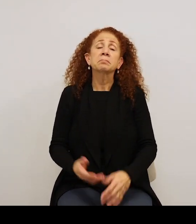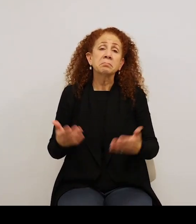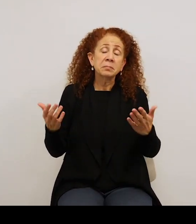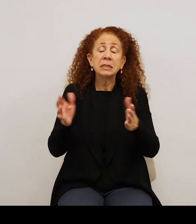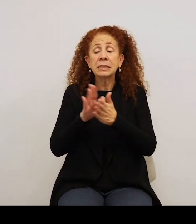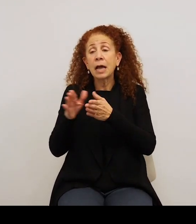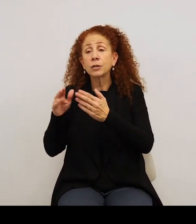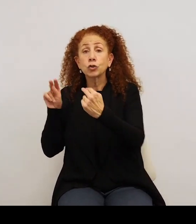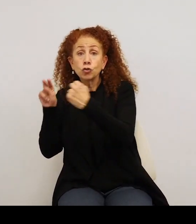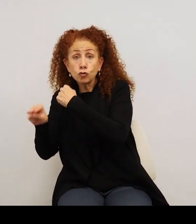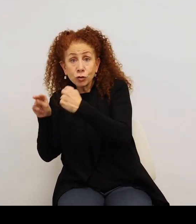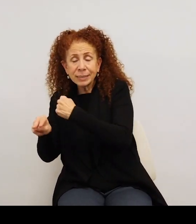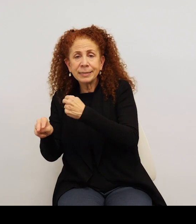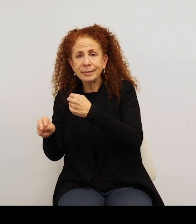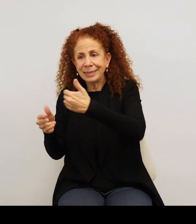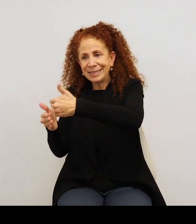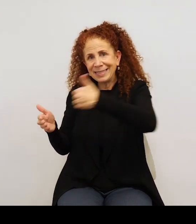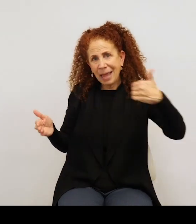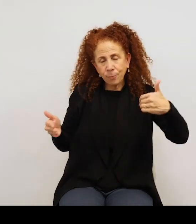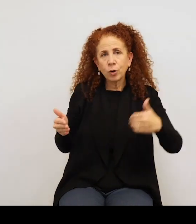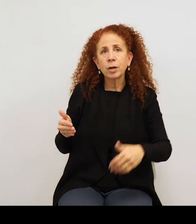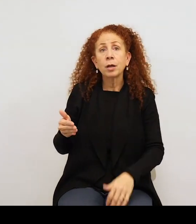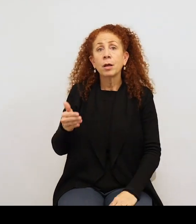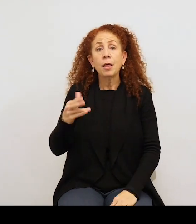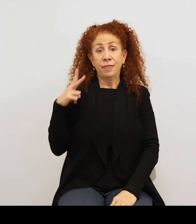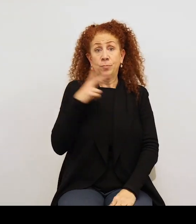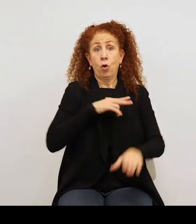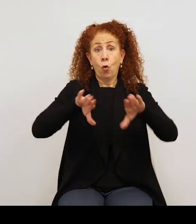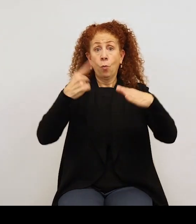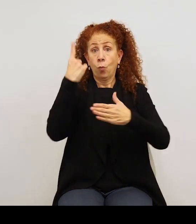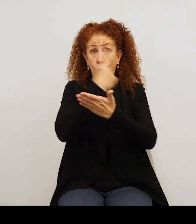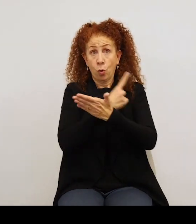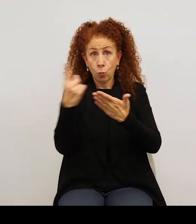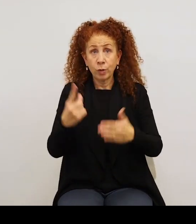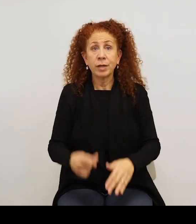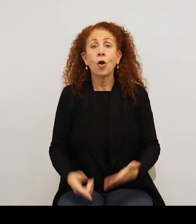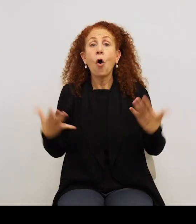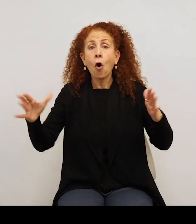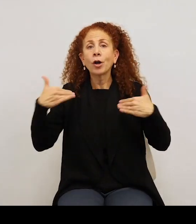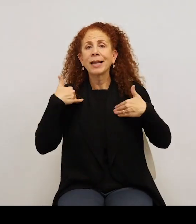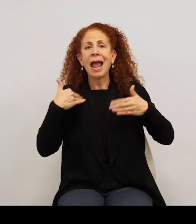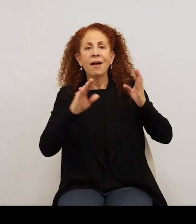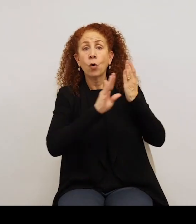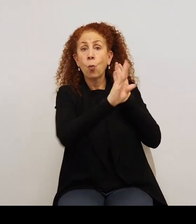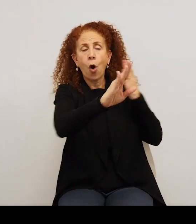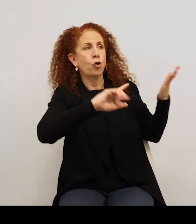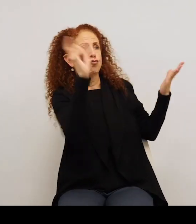And this being Berlin, this park has been open for about a week. There's already graffiti all over that wall.